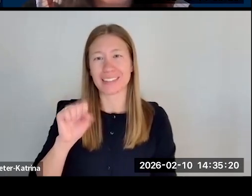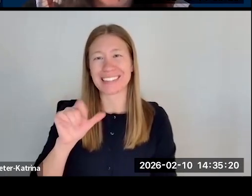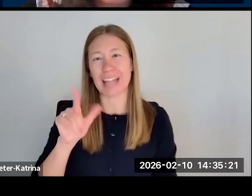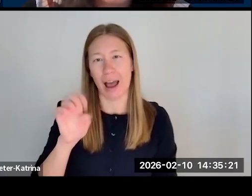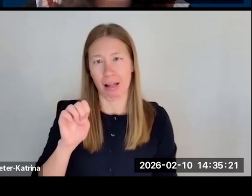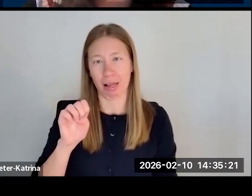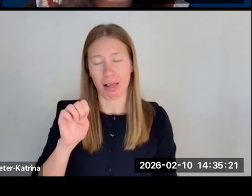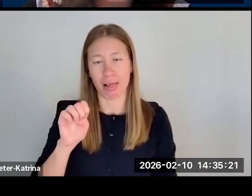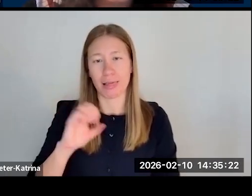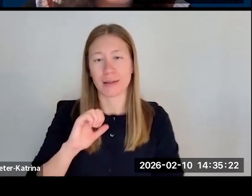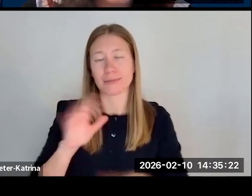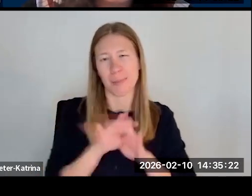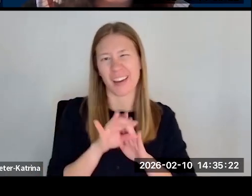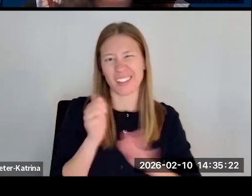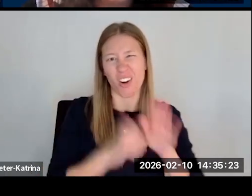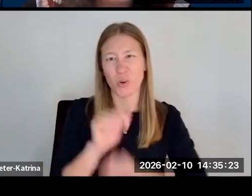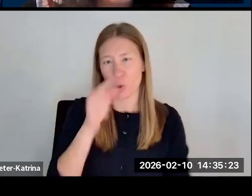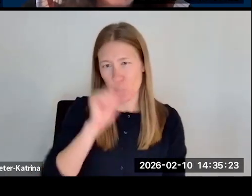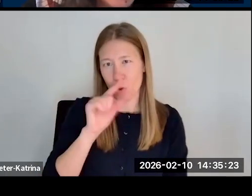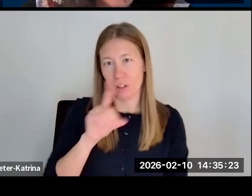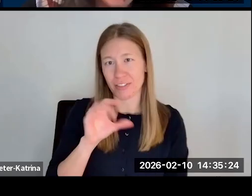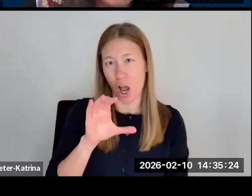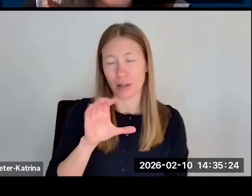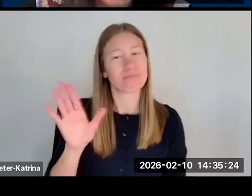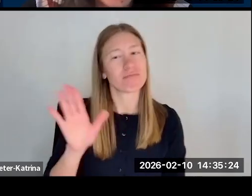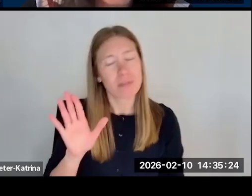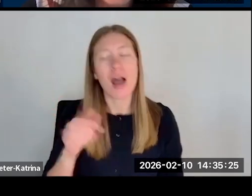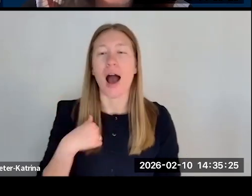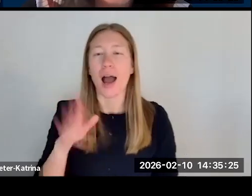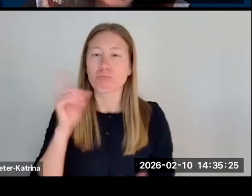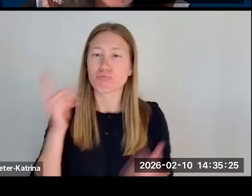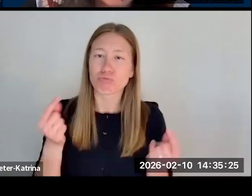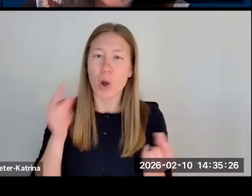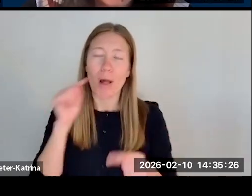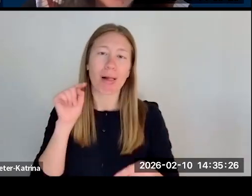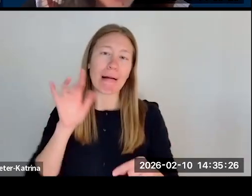So I'm actually gonna click Undo and go back to my old styling.